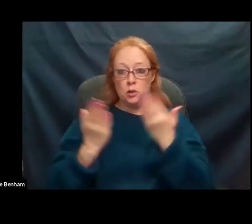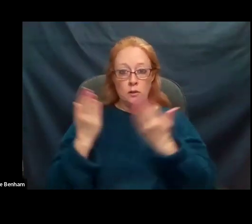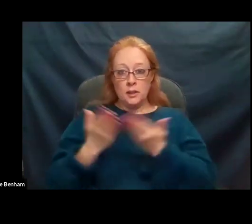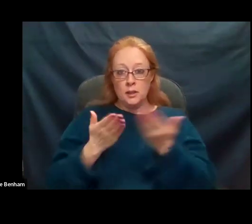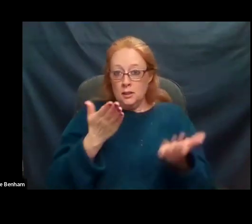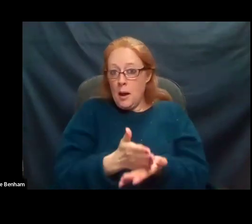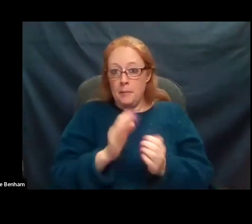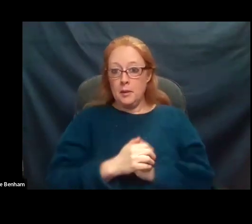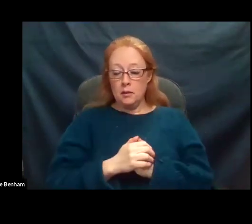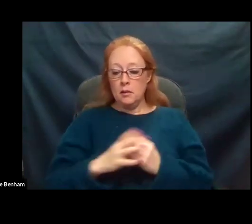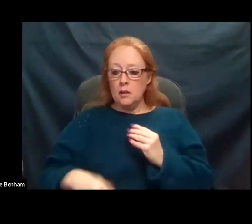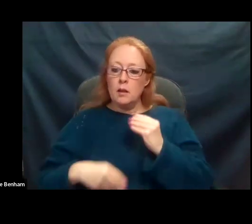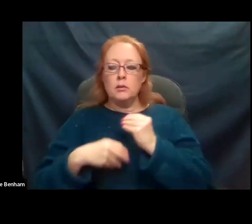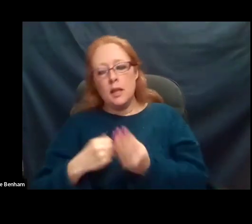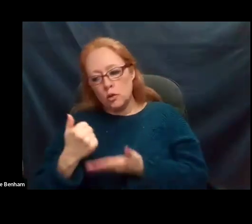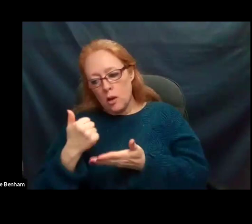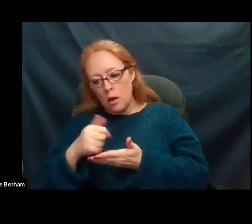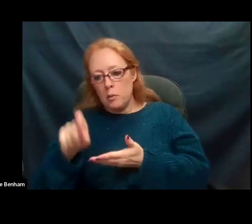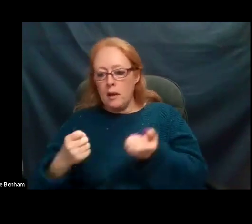Chelsea just talked about they sudden started to Medicaid application and somebody lost their Medicaid services.